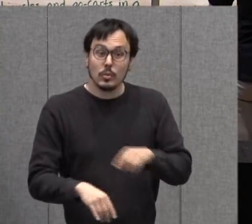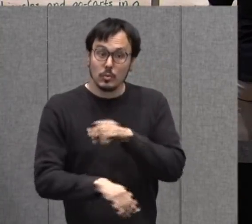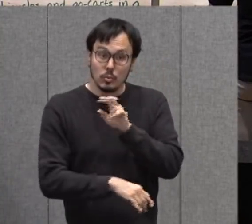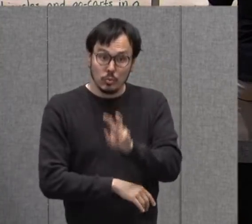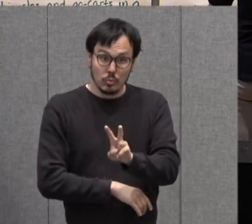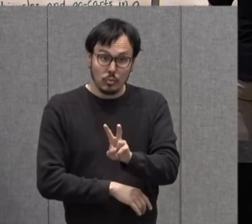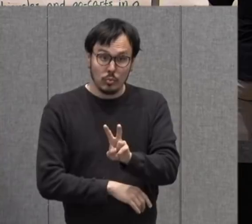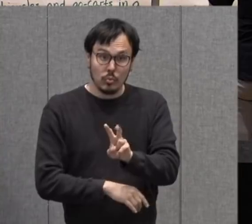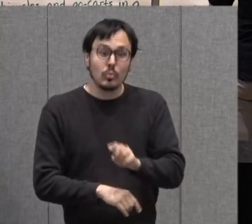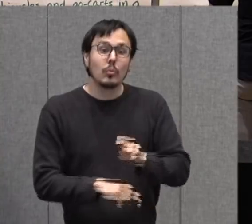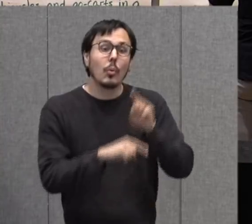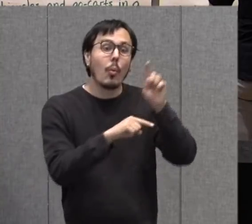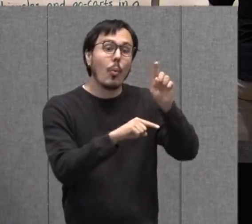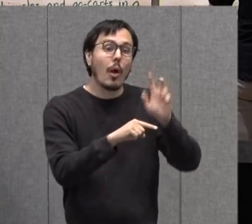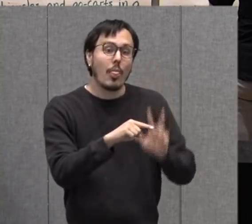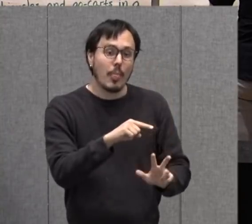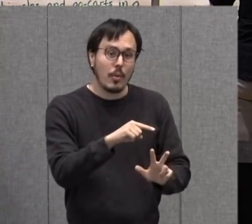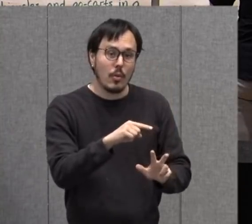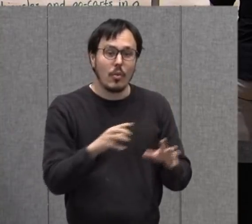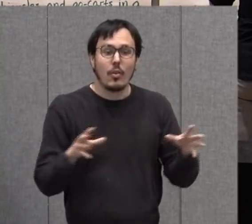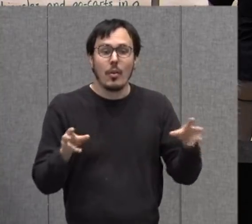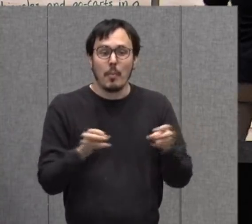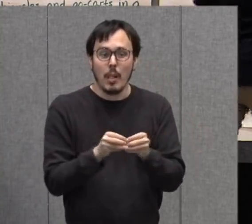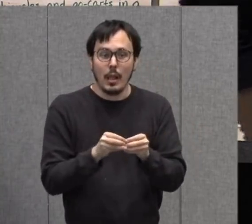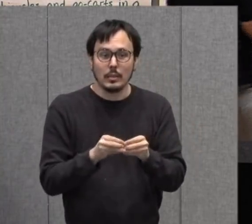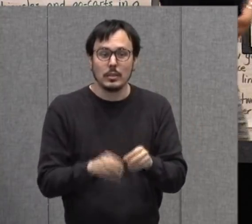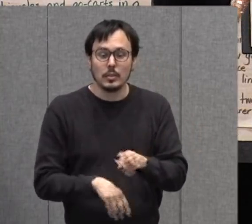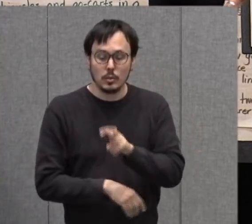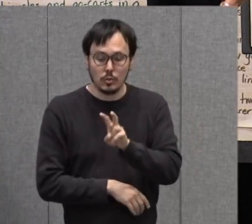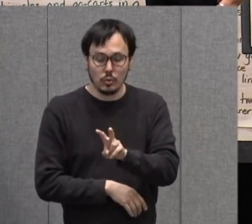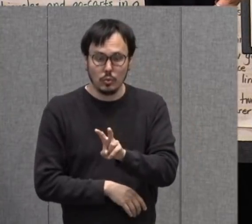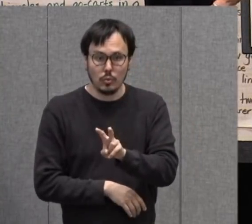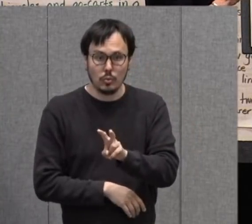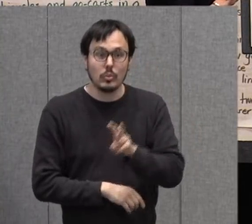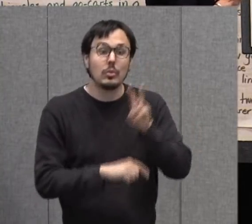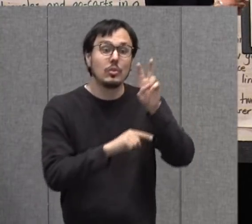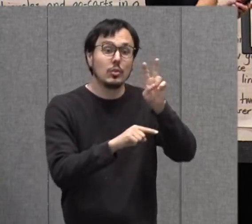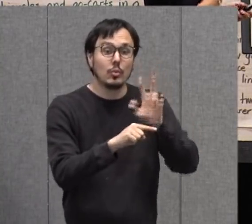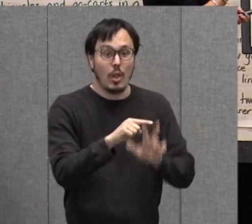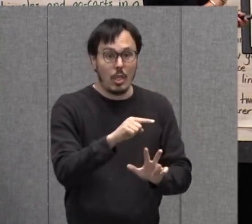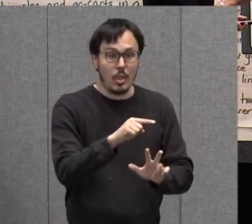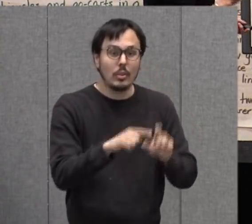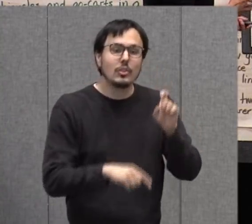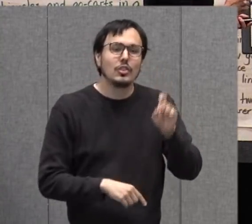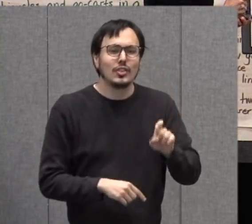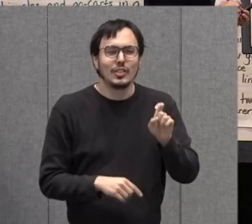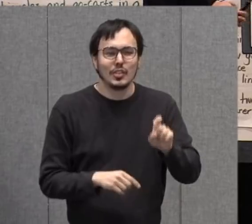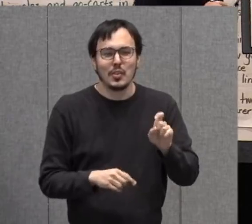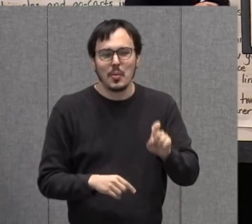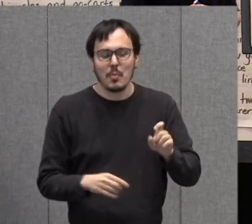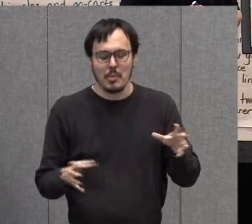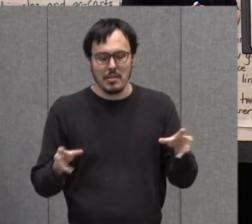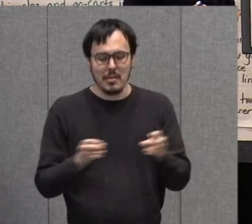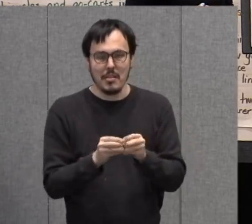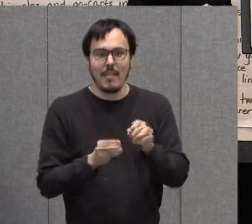plus two and two thirds should get us to five but I'm a little unsure so I wanna check it.